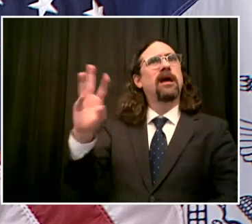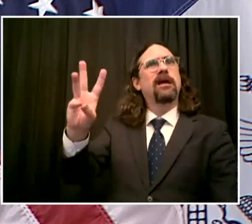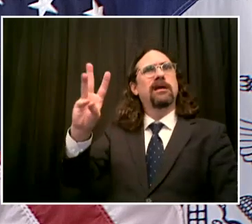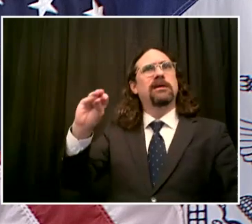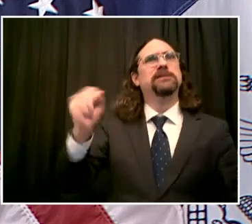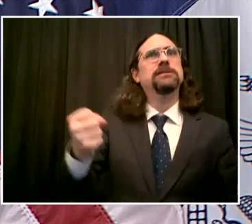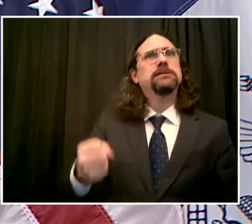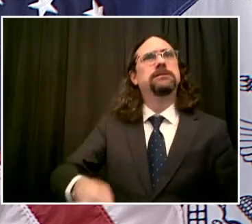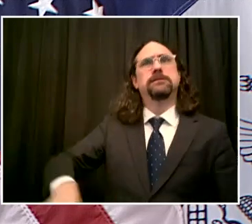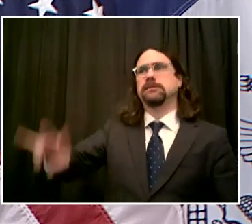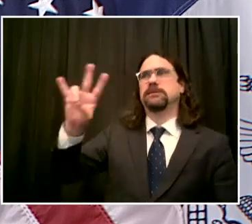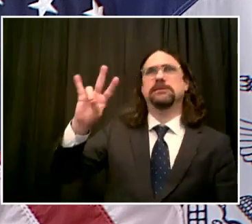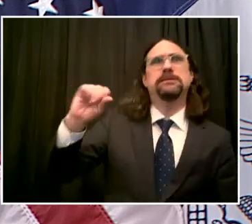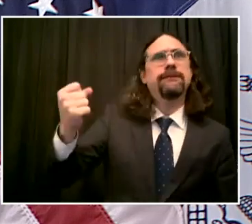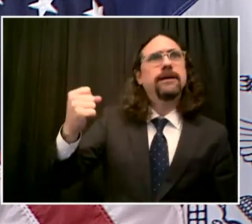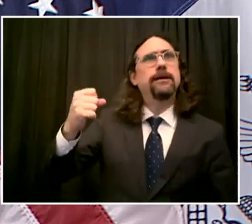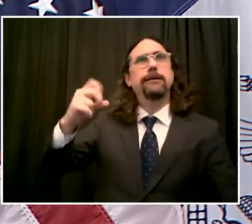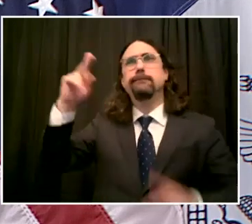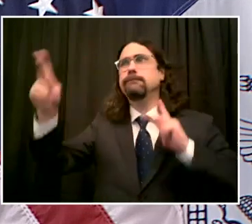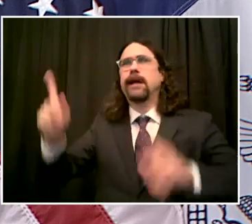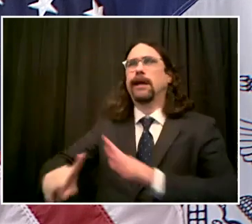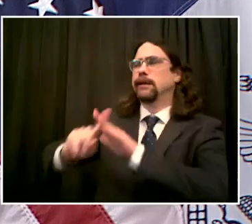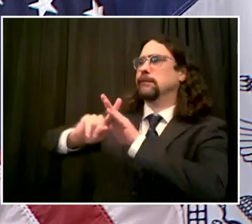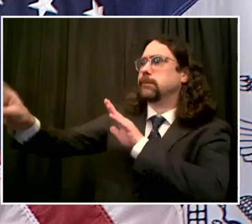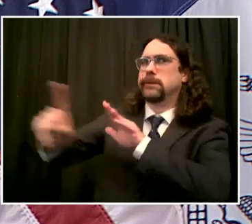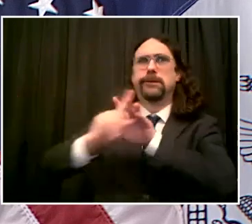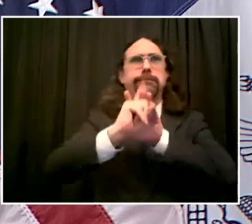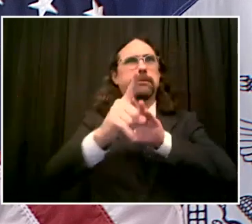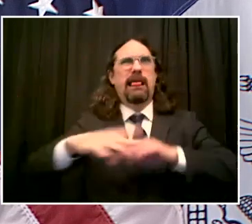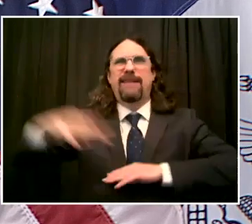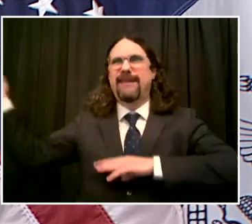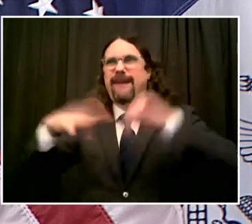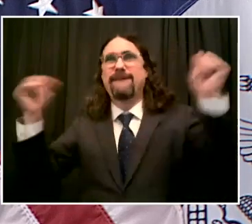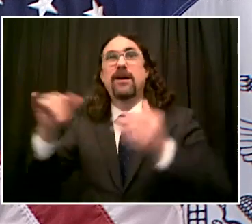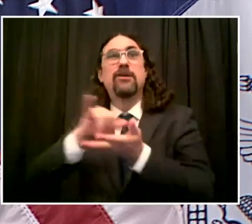PEOPLE FLED THE CITY F ONEW YORK BY THE MILLIONS AND THEY SAID